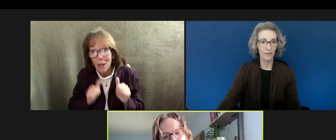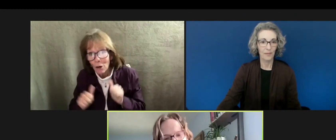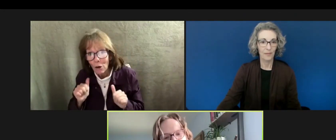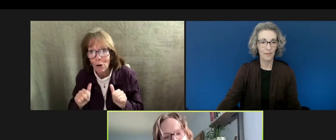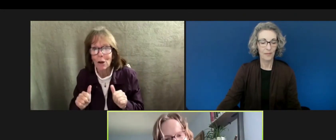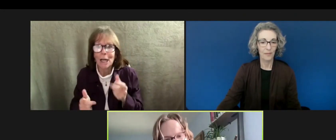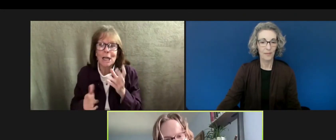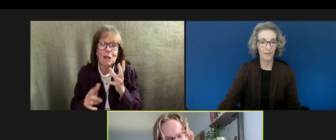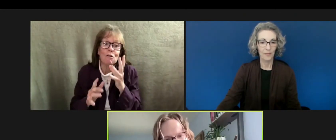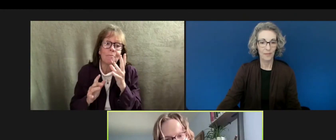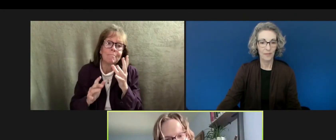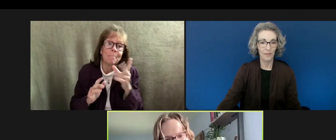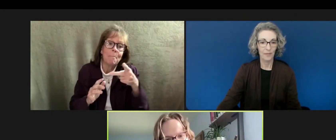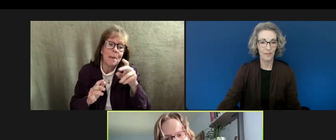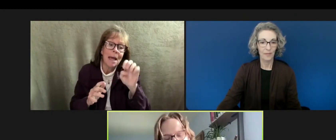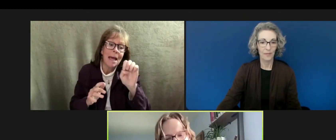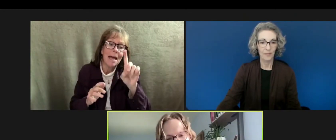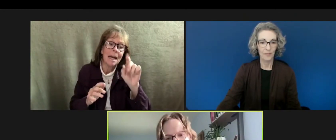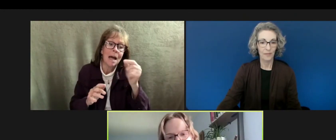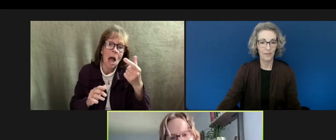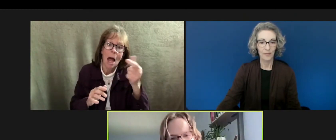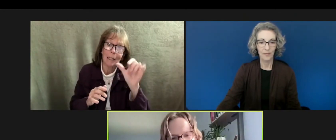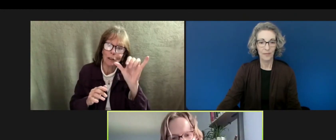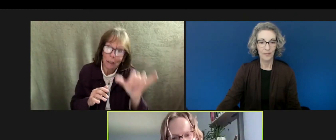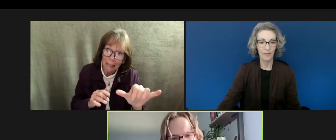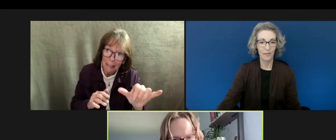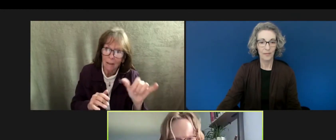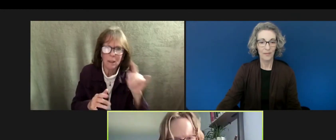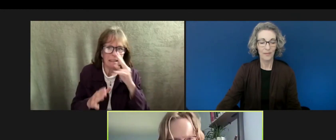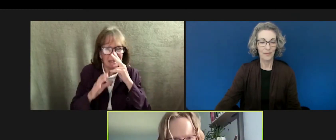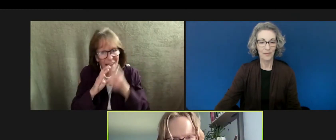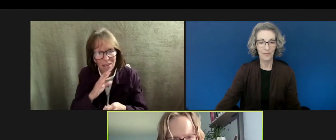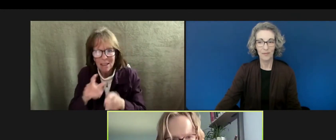If you have no idea about those words that I just said, applied theater, playback